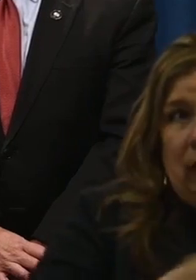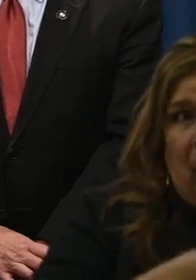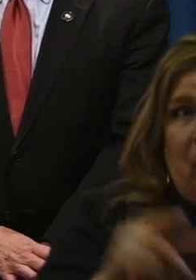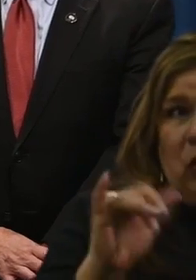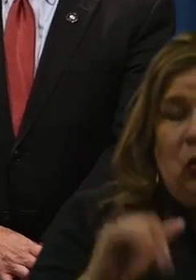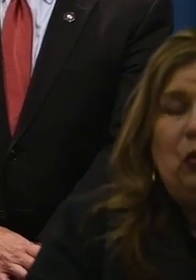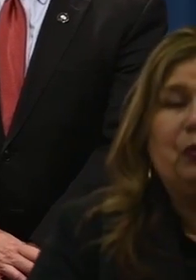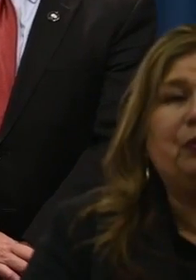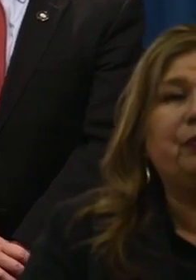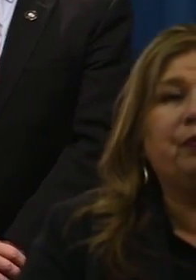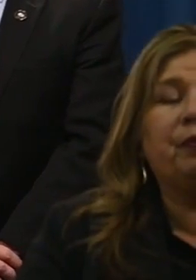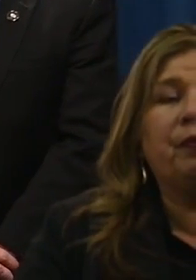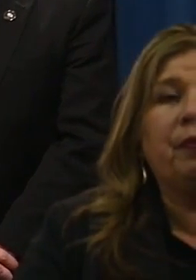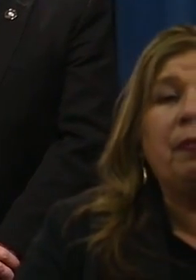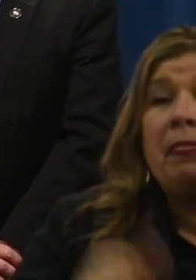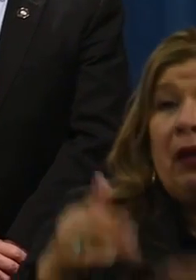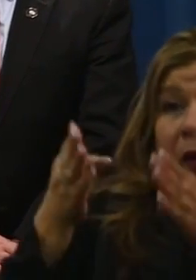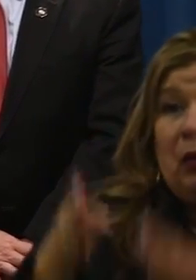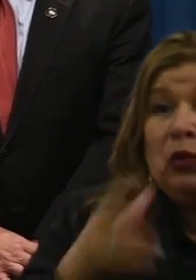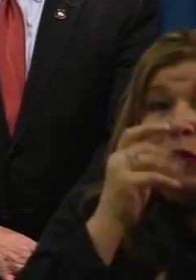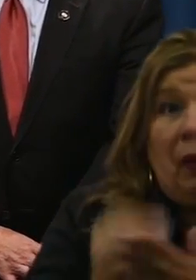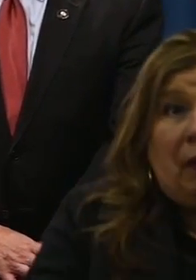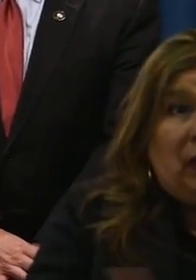The individual that passed away in Placer County,